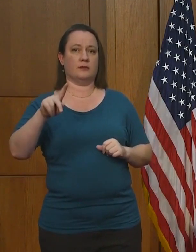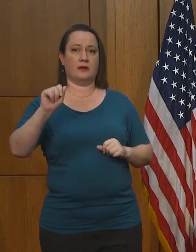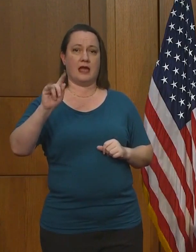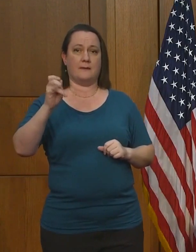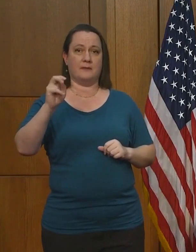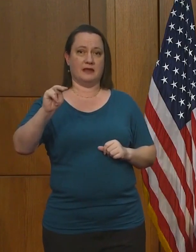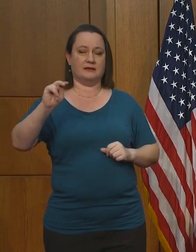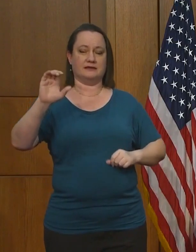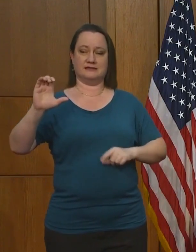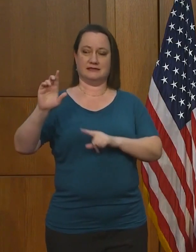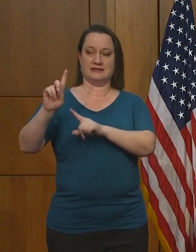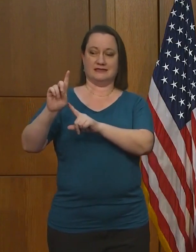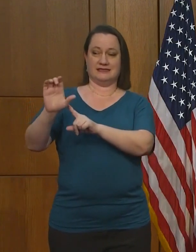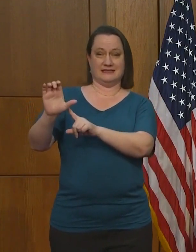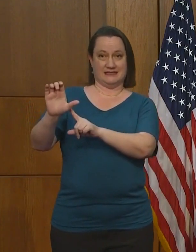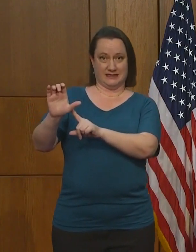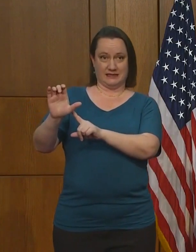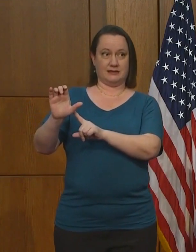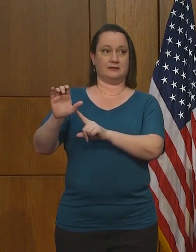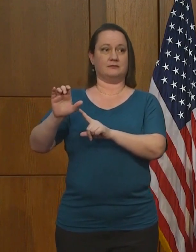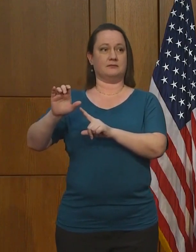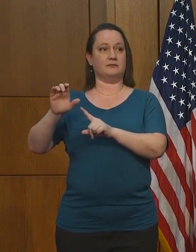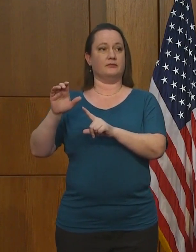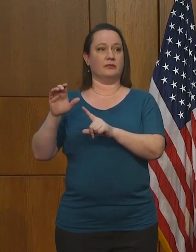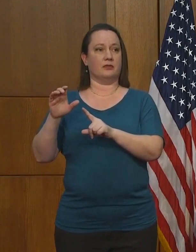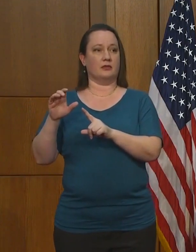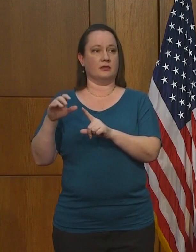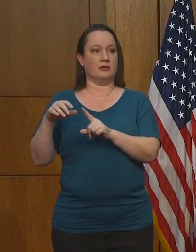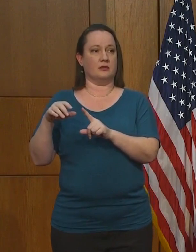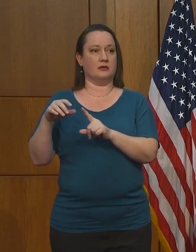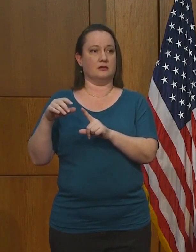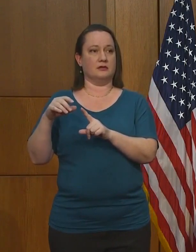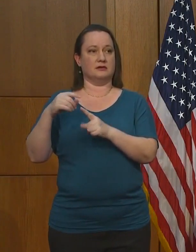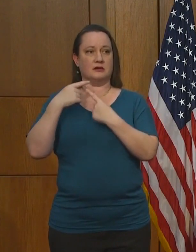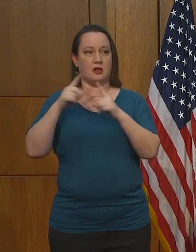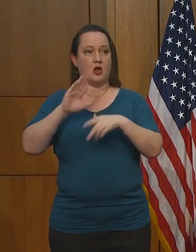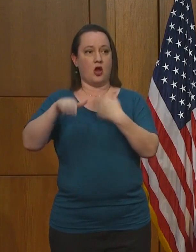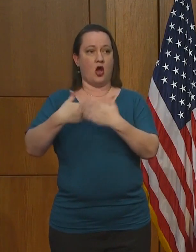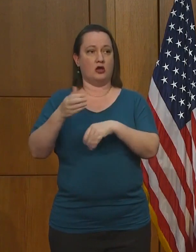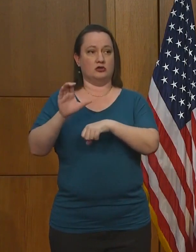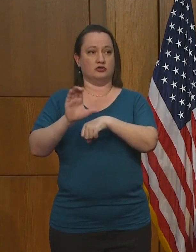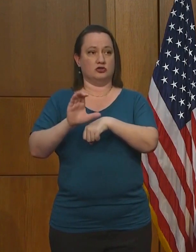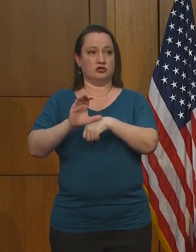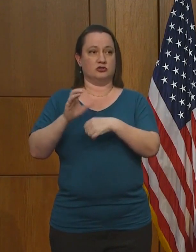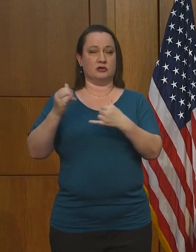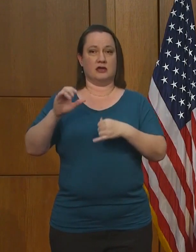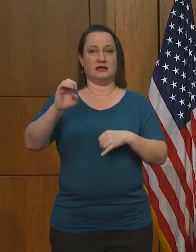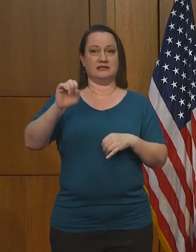CARD WITH THIS BUT JUST FROM THE TRUMP ADMINISTRATION OF THE CDC AT THE TRUMP ADMINISTRATION'S REQUEST